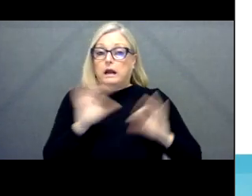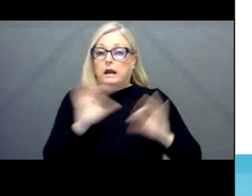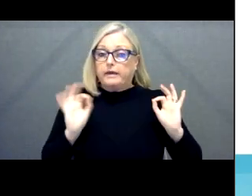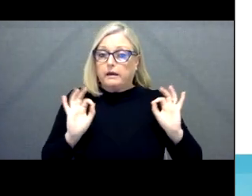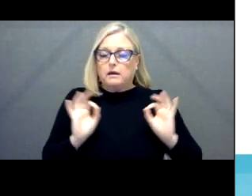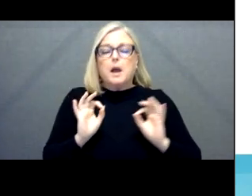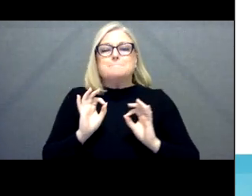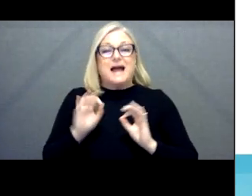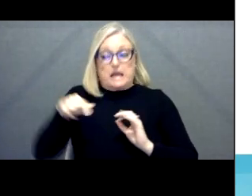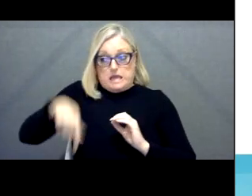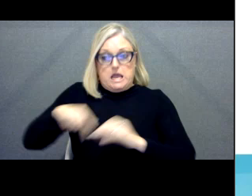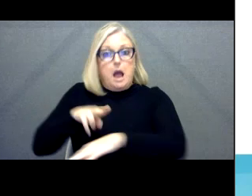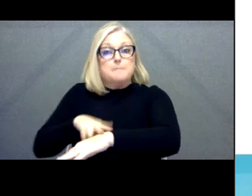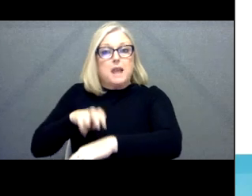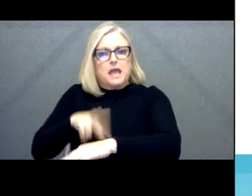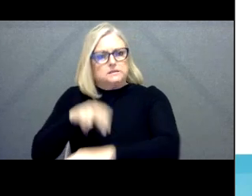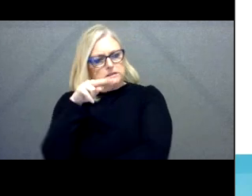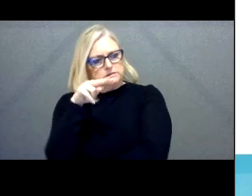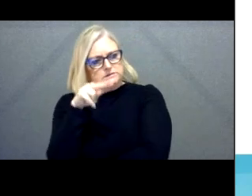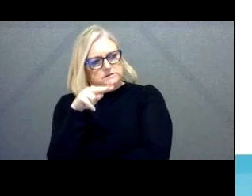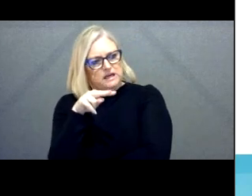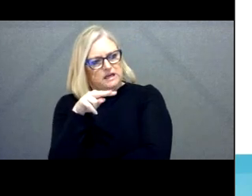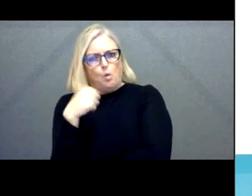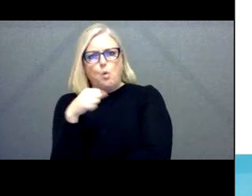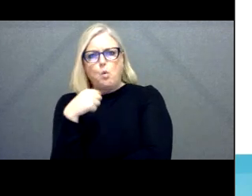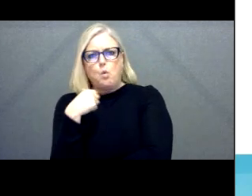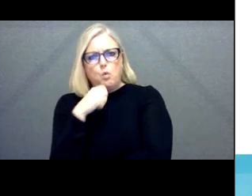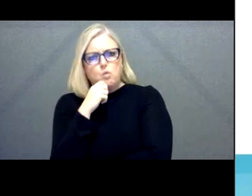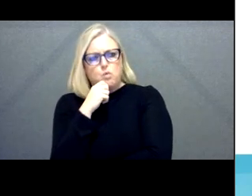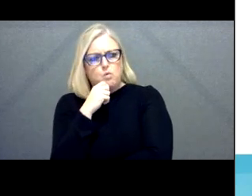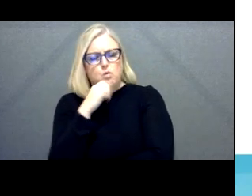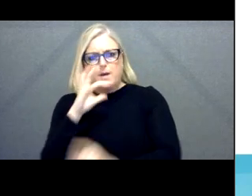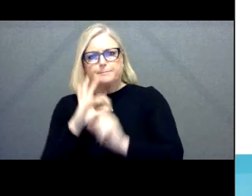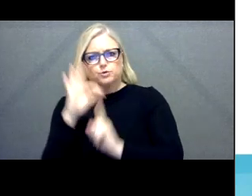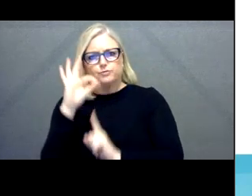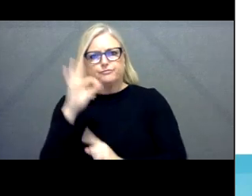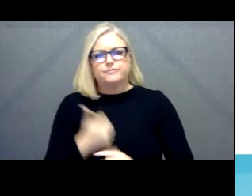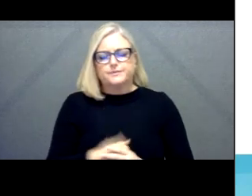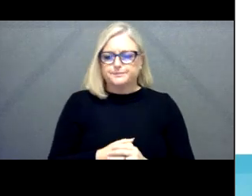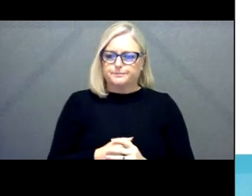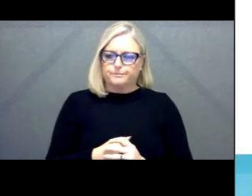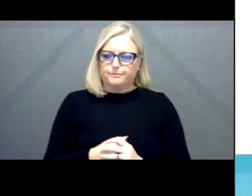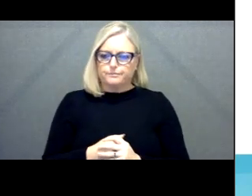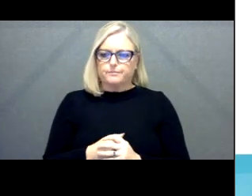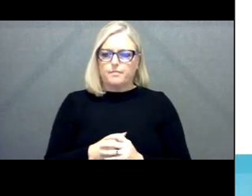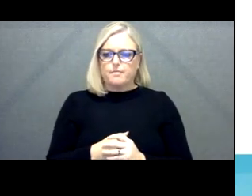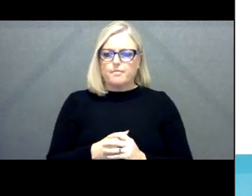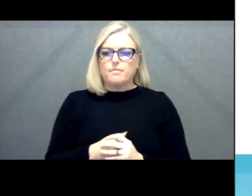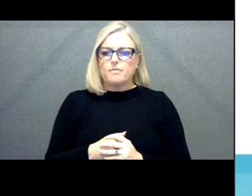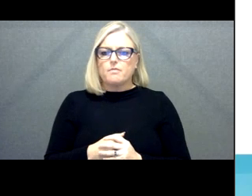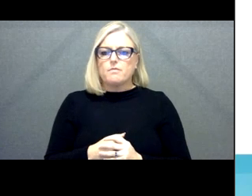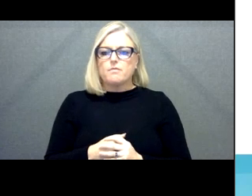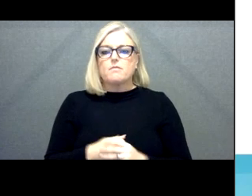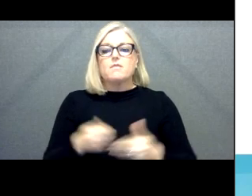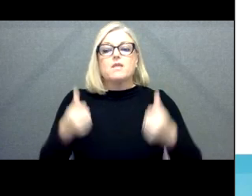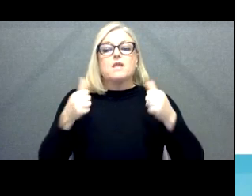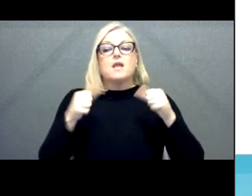changes uh for the person um who's done the Court Link program uh defence submissions um